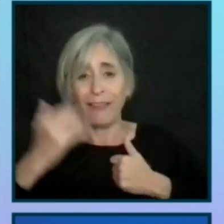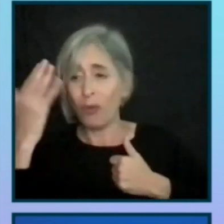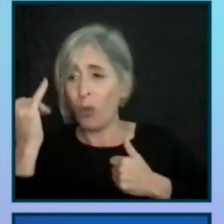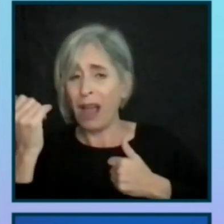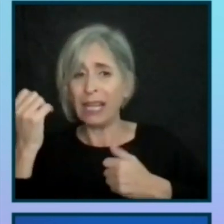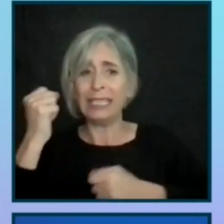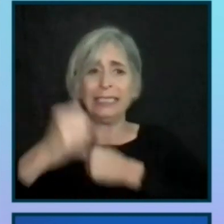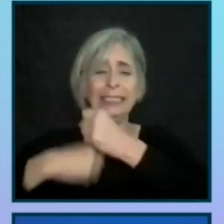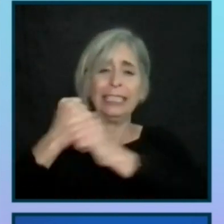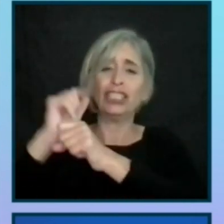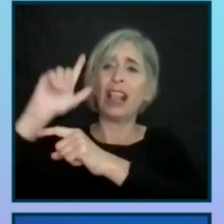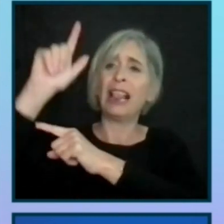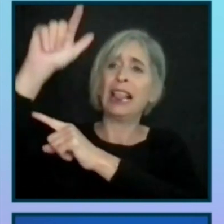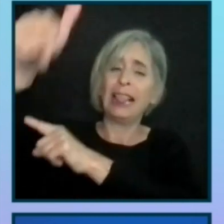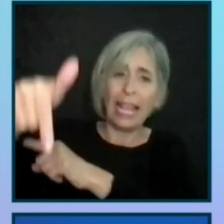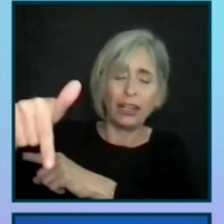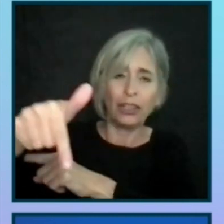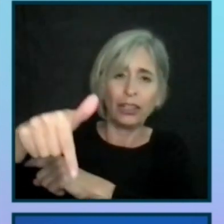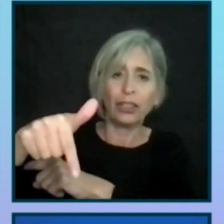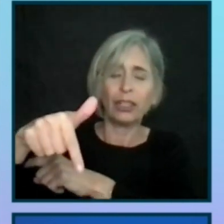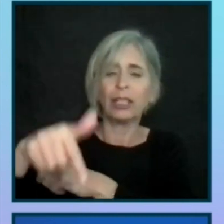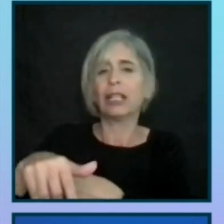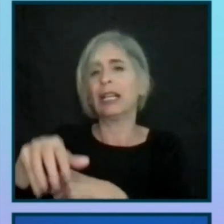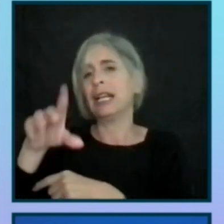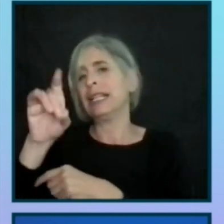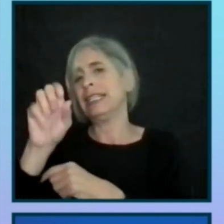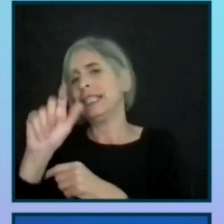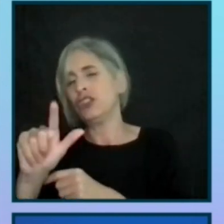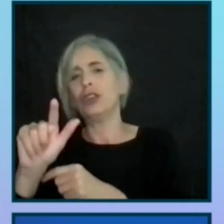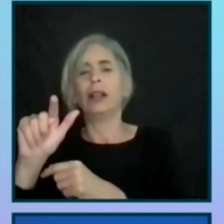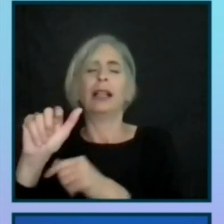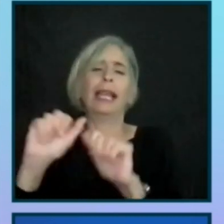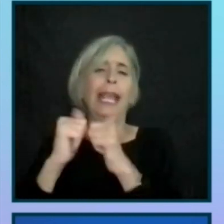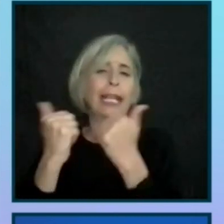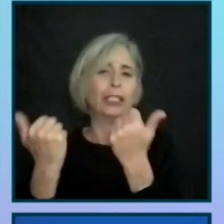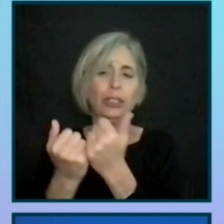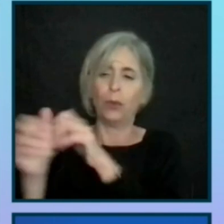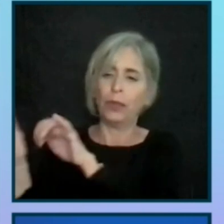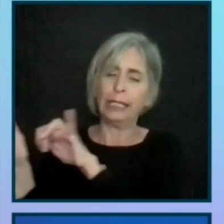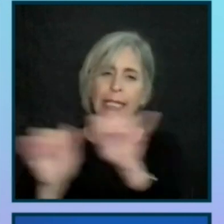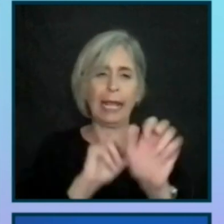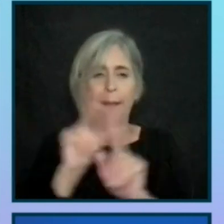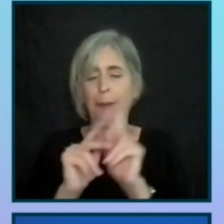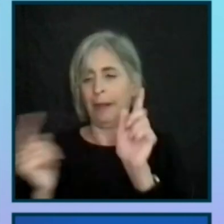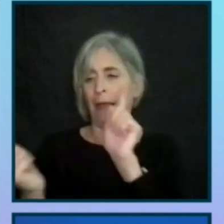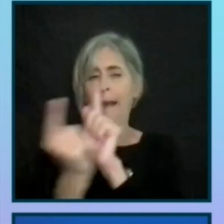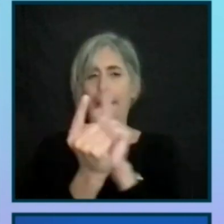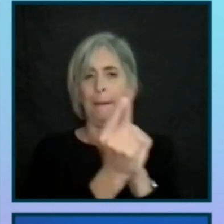I co-founded Diamond, a Digital Agency with the same folks that I met that we really kicked ass,